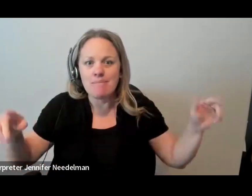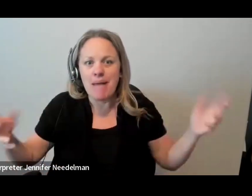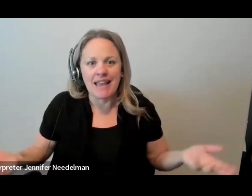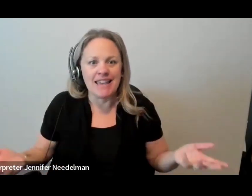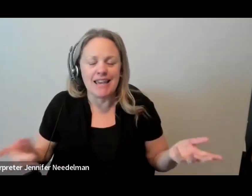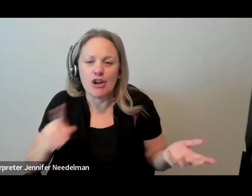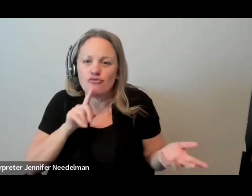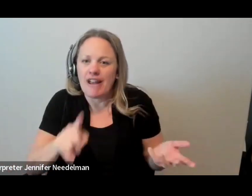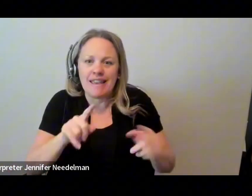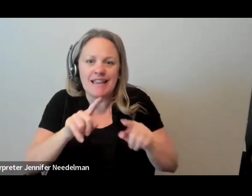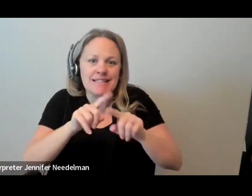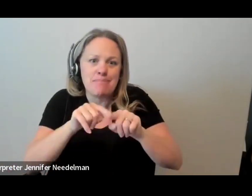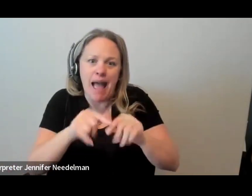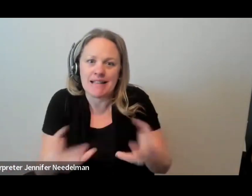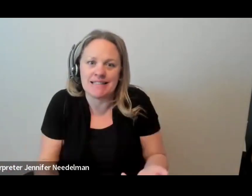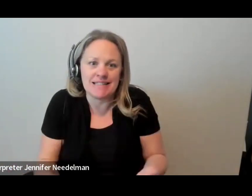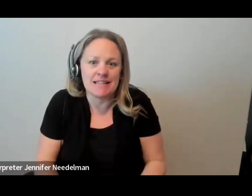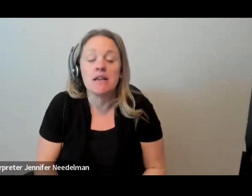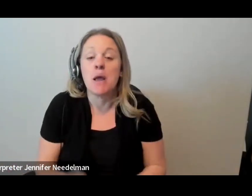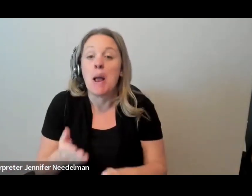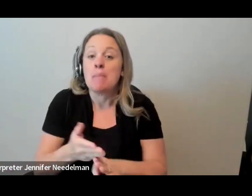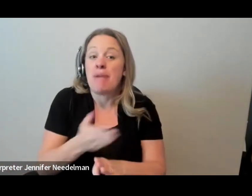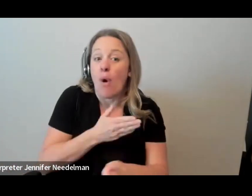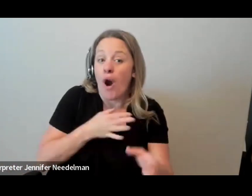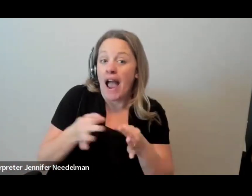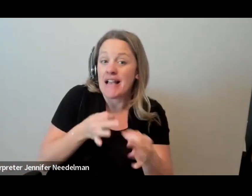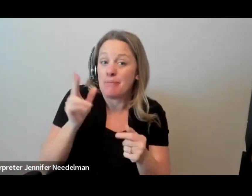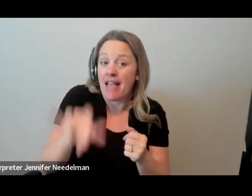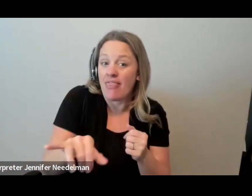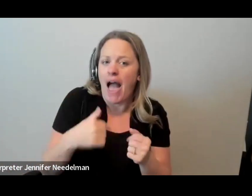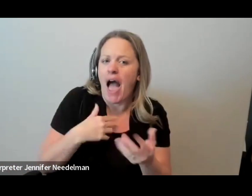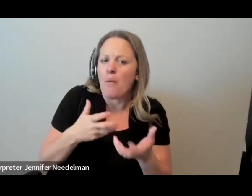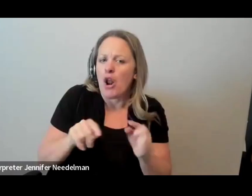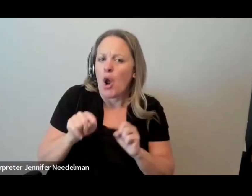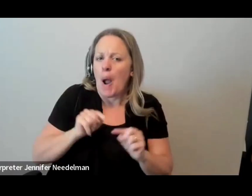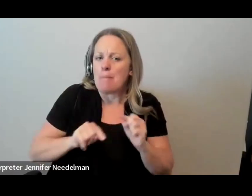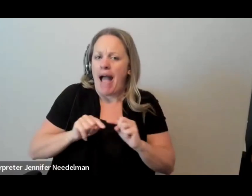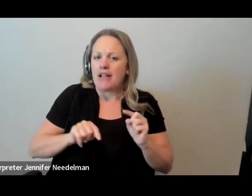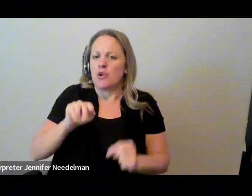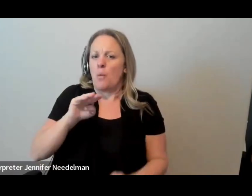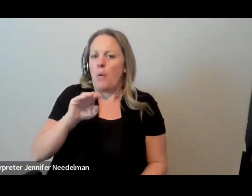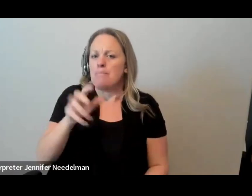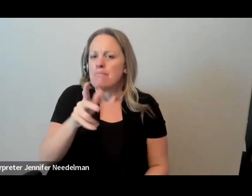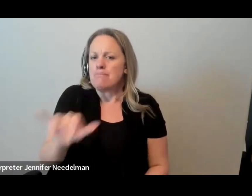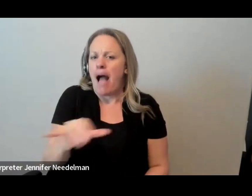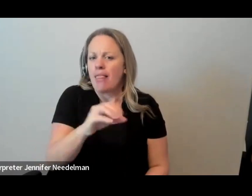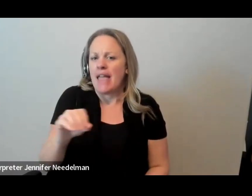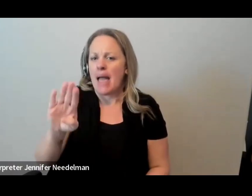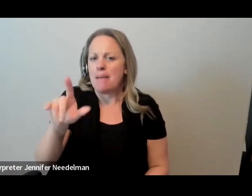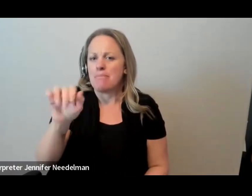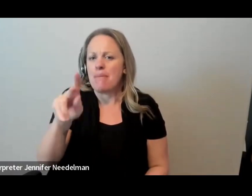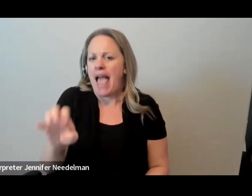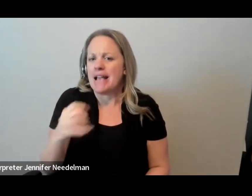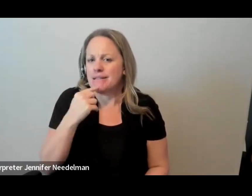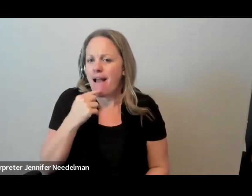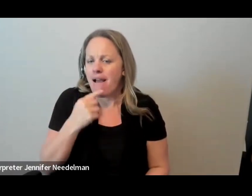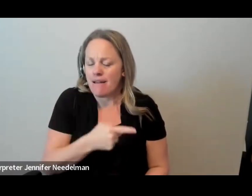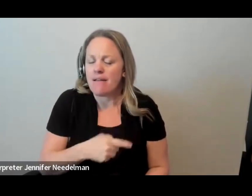But before I even dive into that, I do wanna kind of go back to what Molly and Blake were talking about related